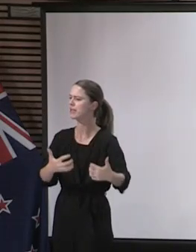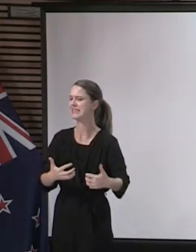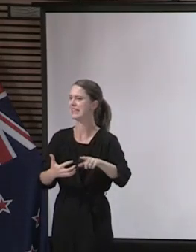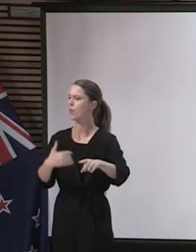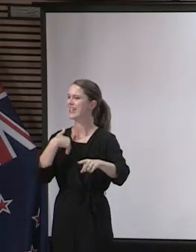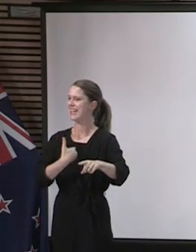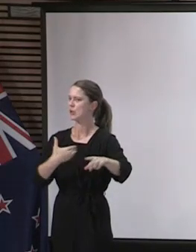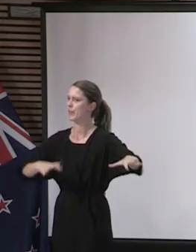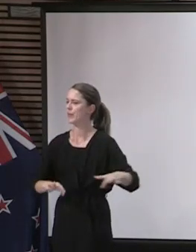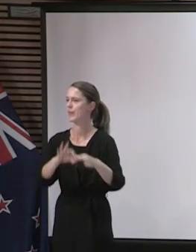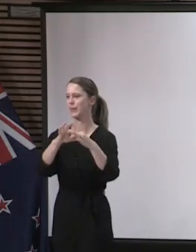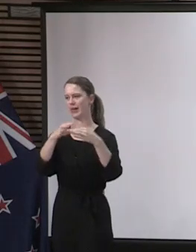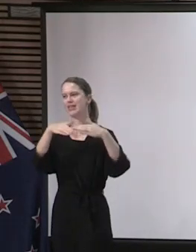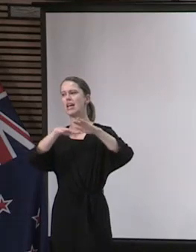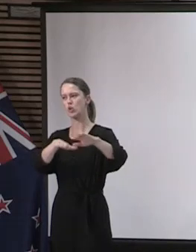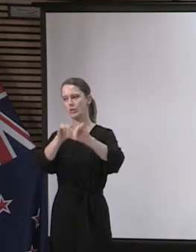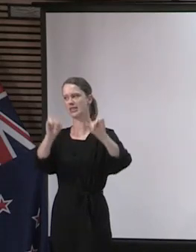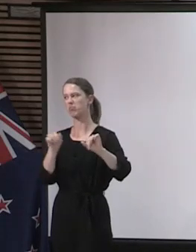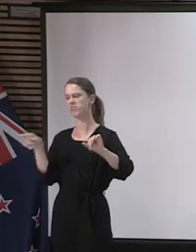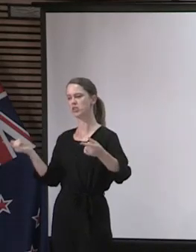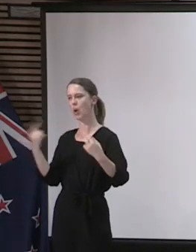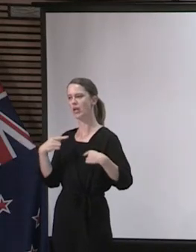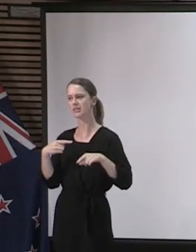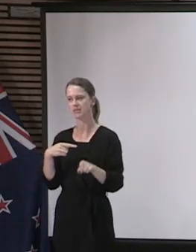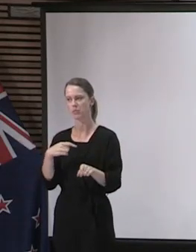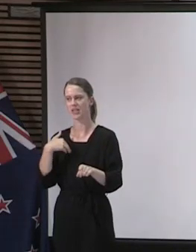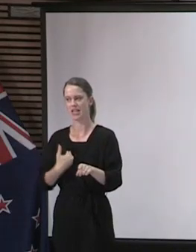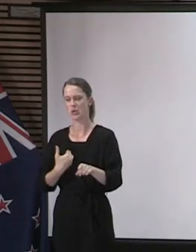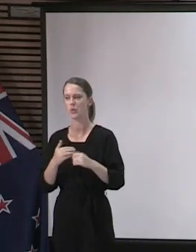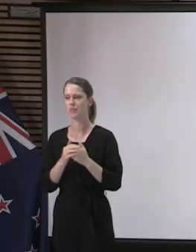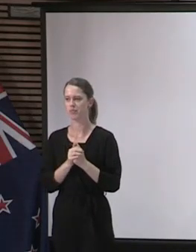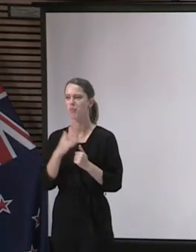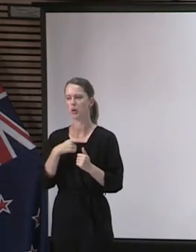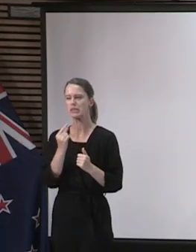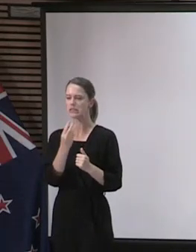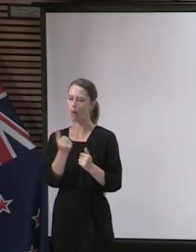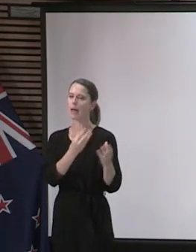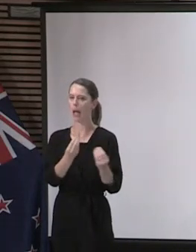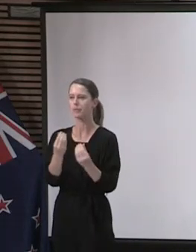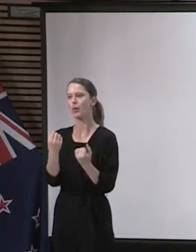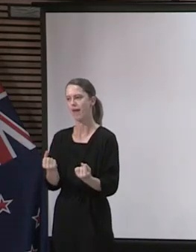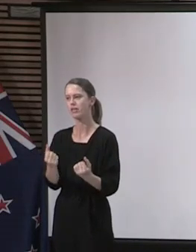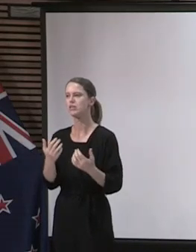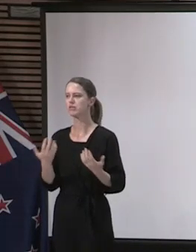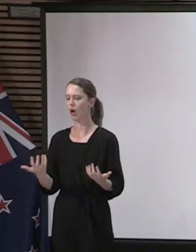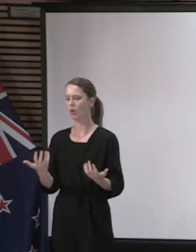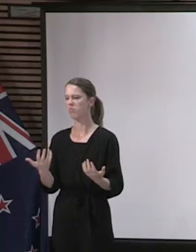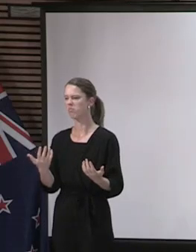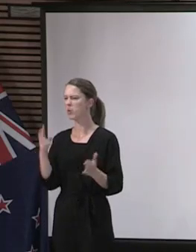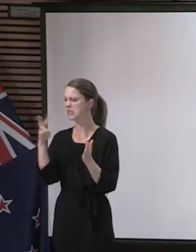very manual process, to a national and electronic one, was what was needed to address